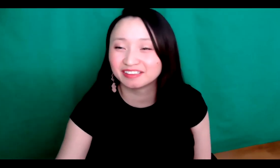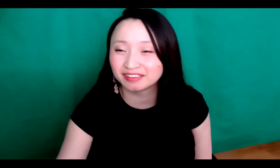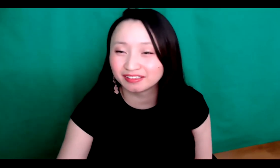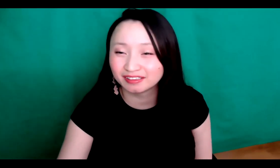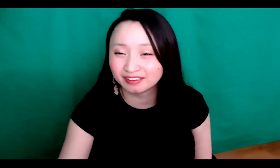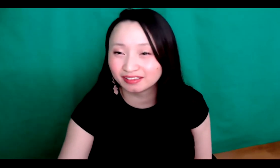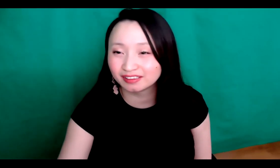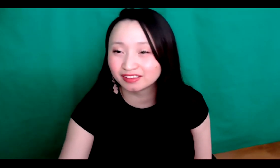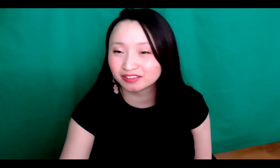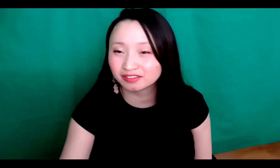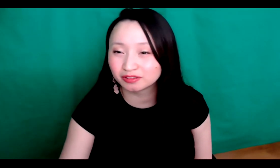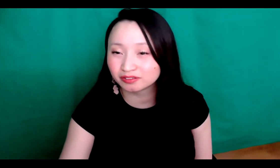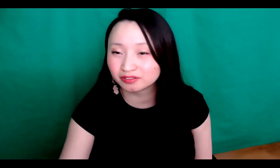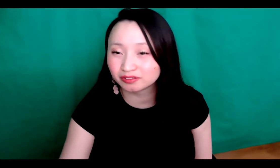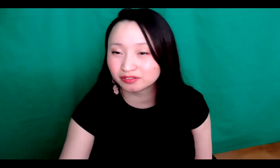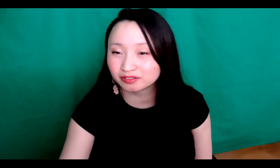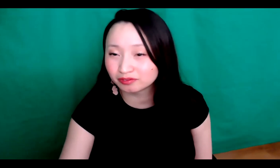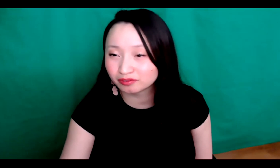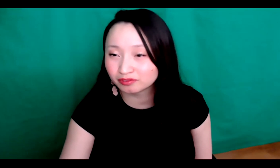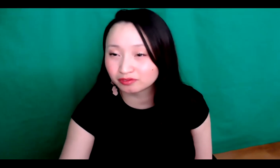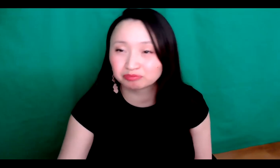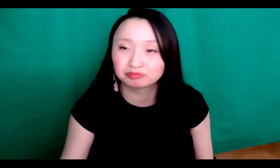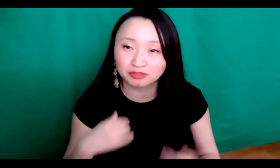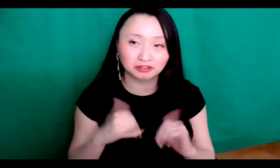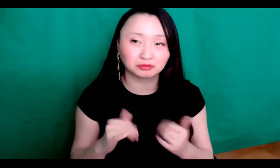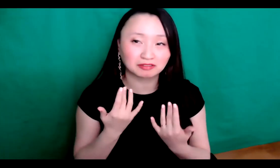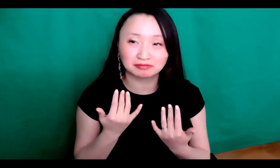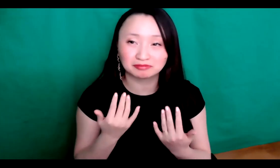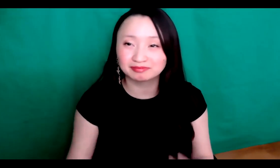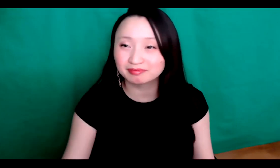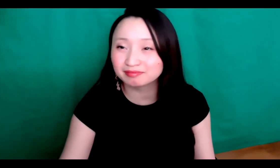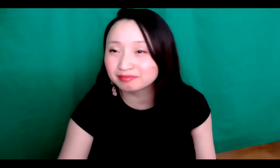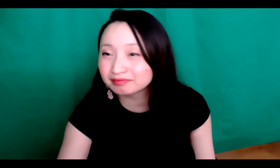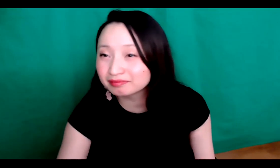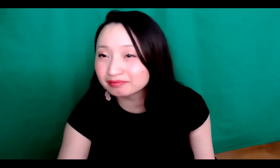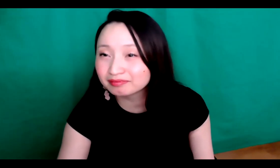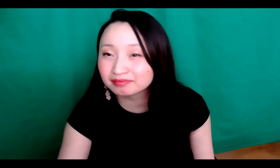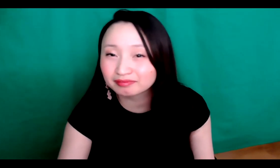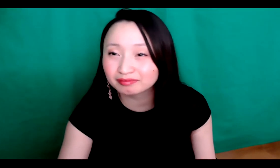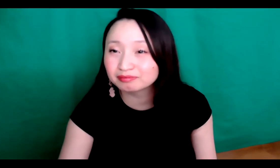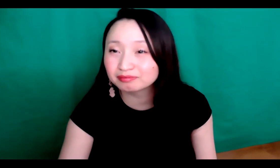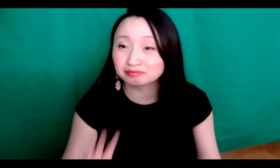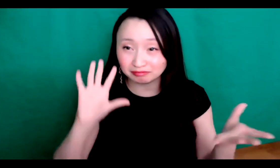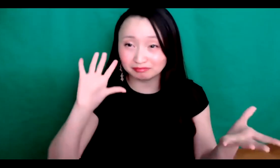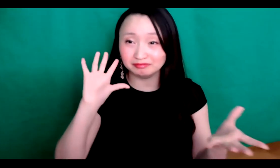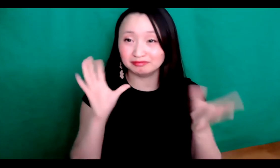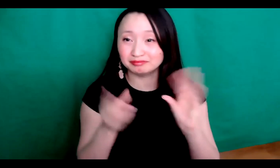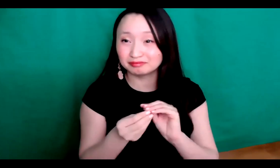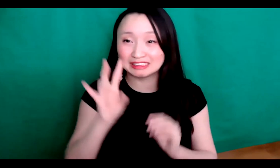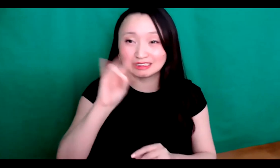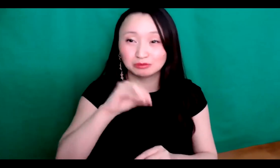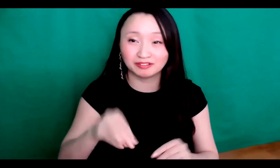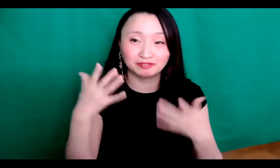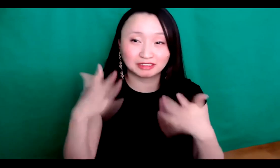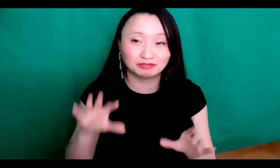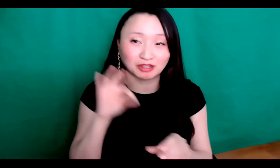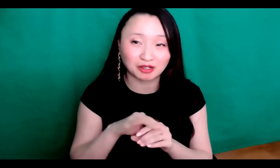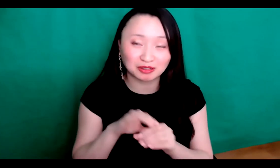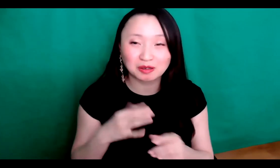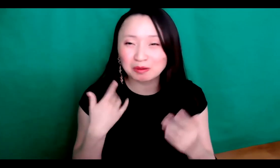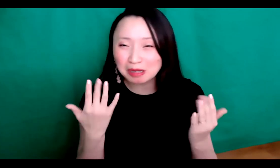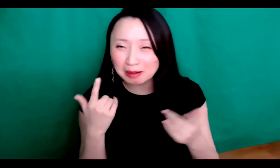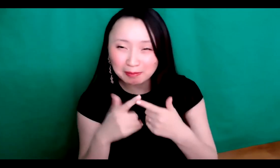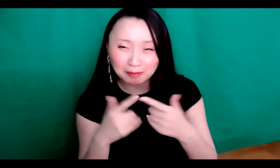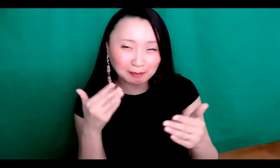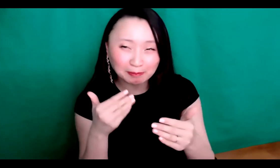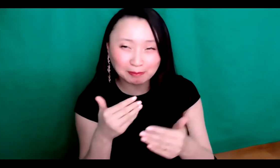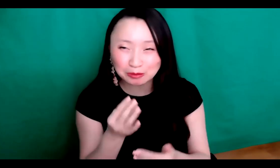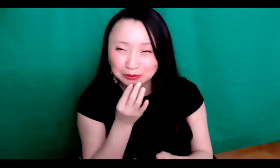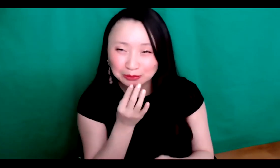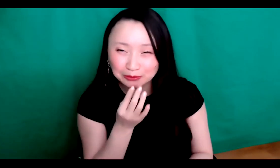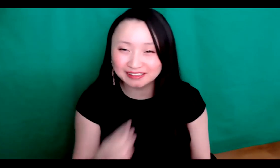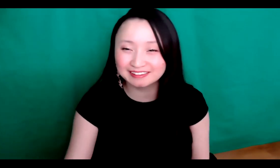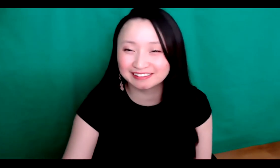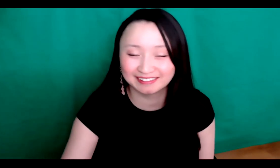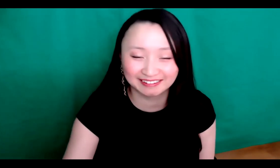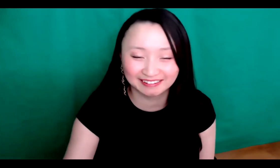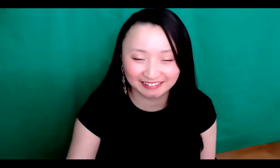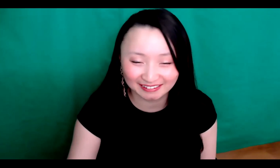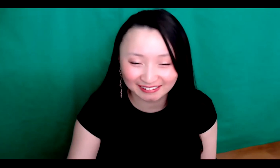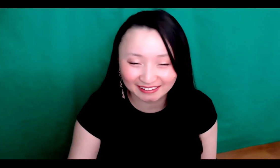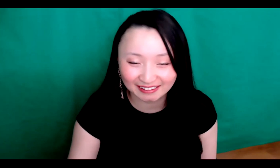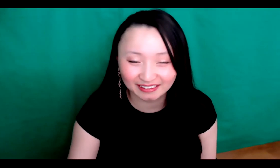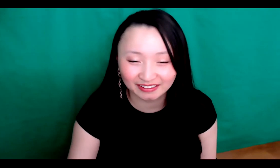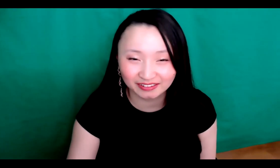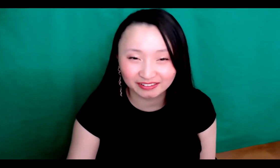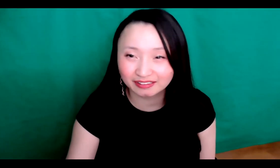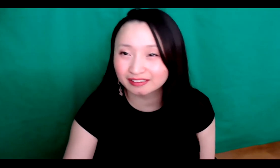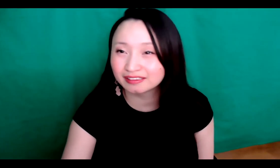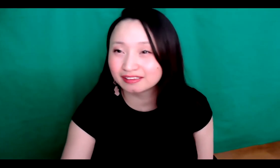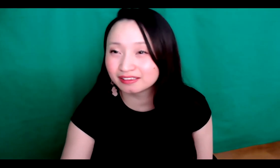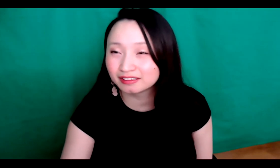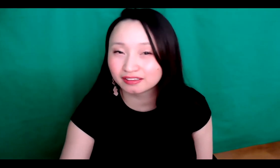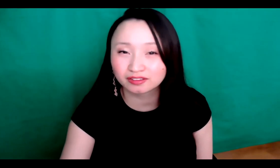So it looks like about 70% of our participants have voted will just give a little bit more